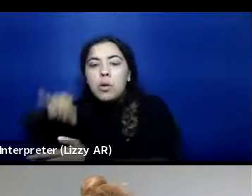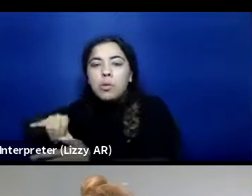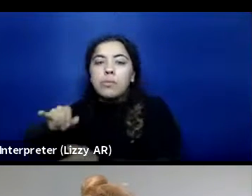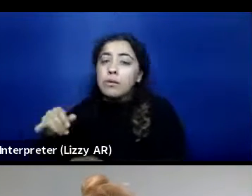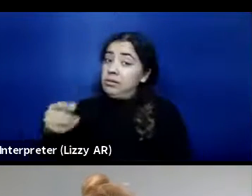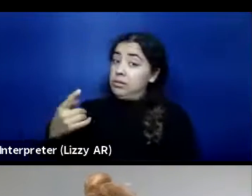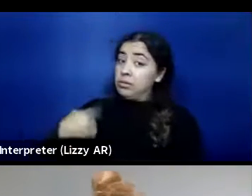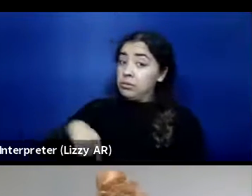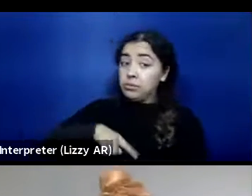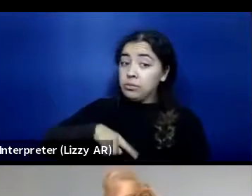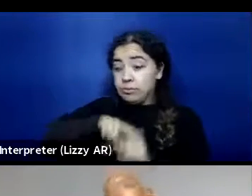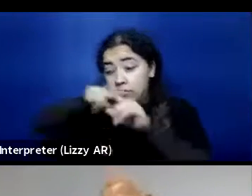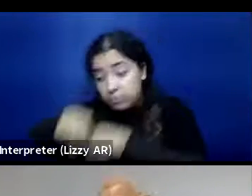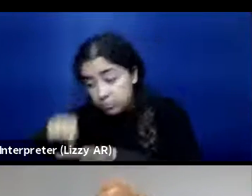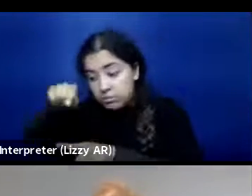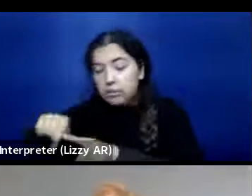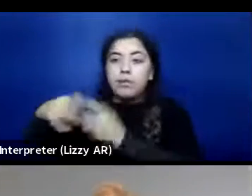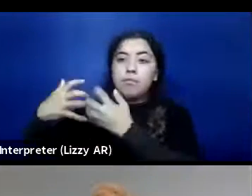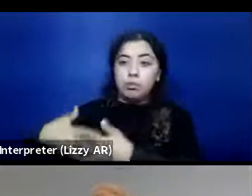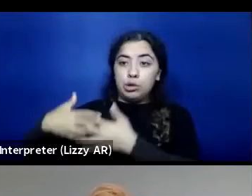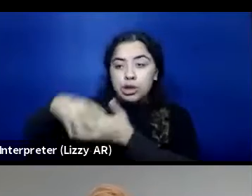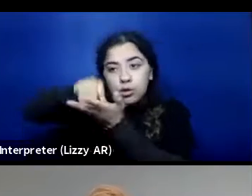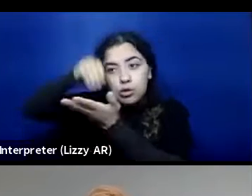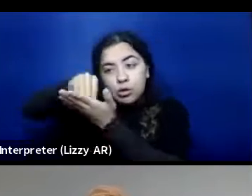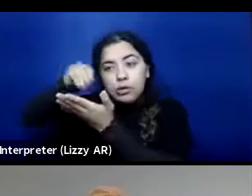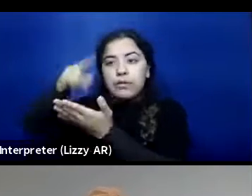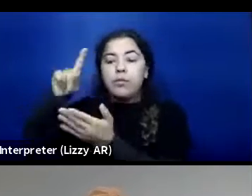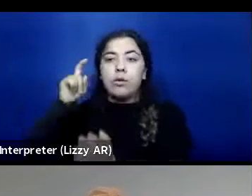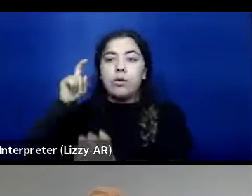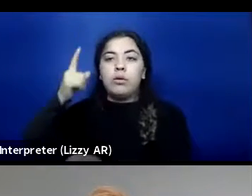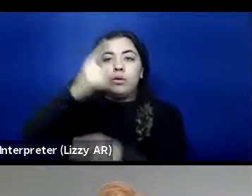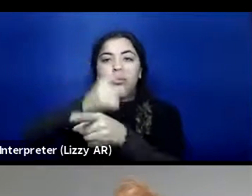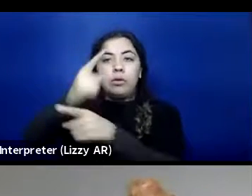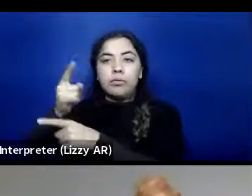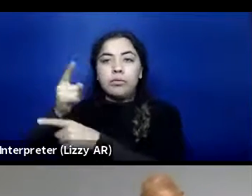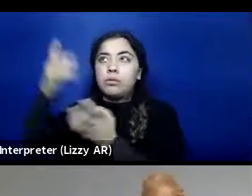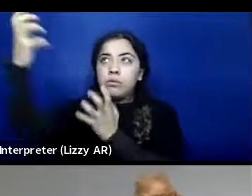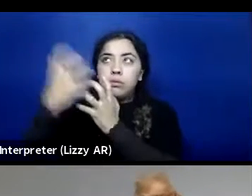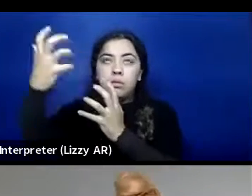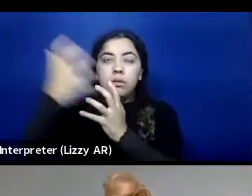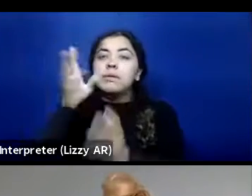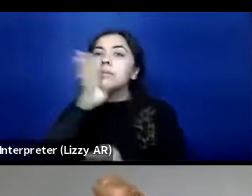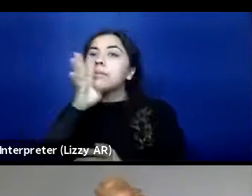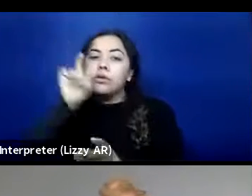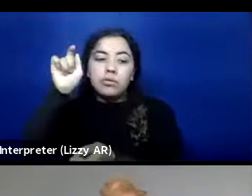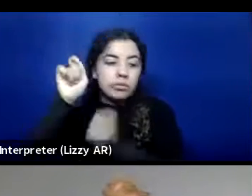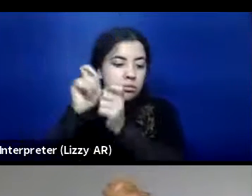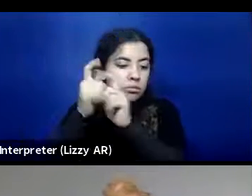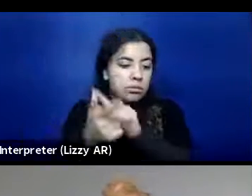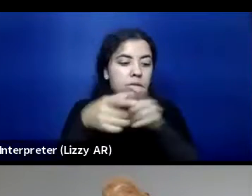in order to do the correct recognition of speech. The same technology can be applied